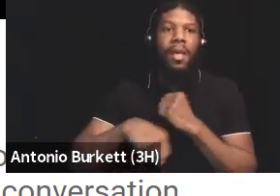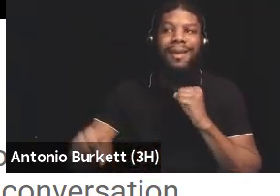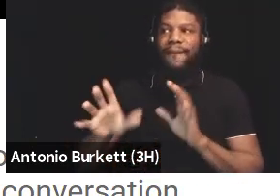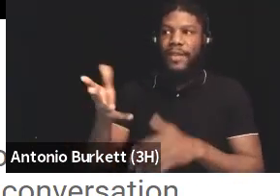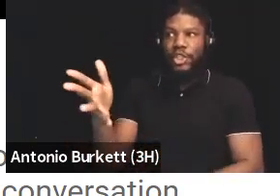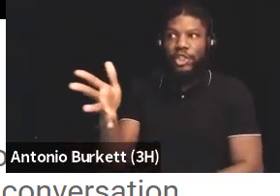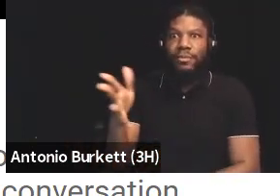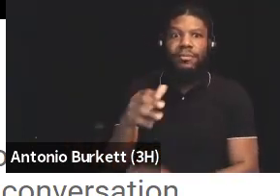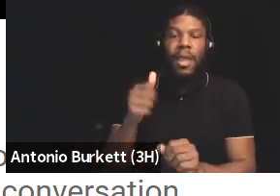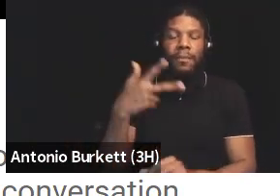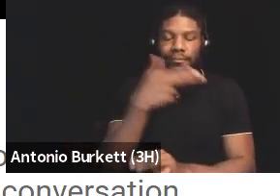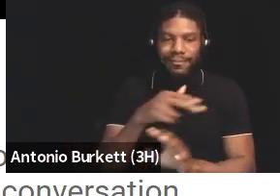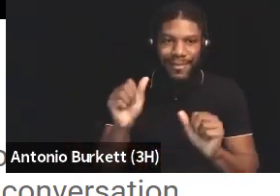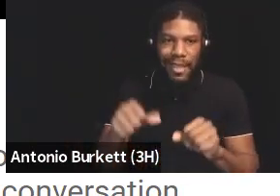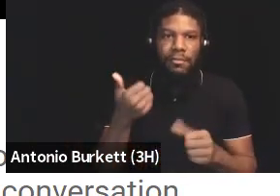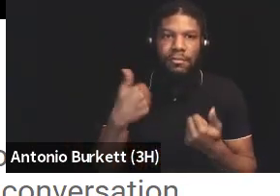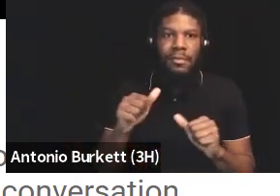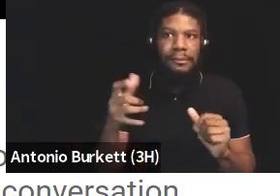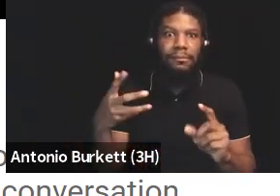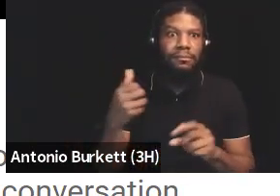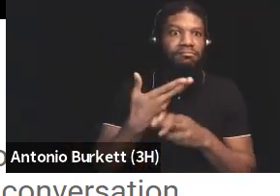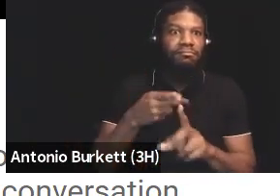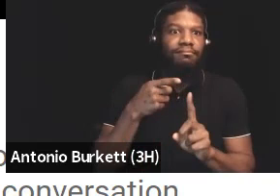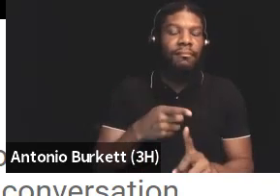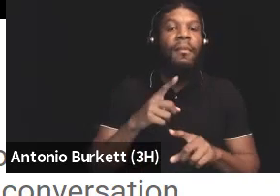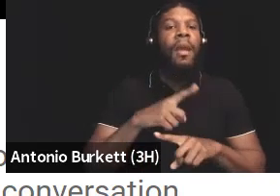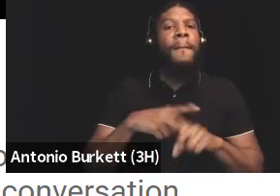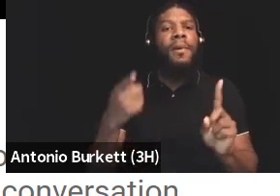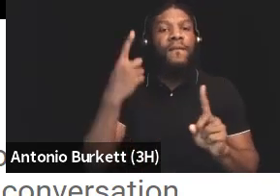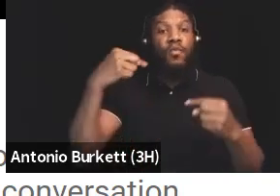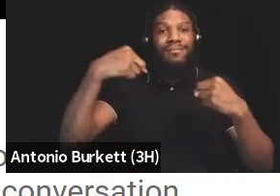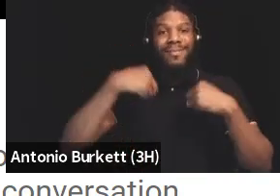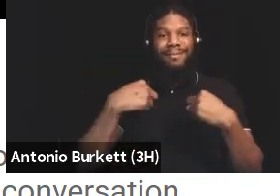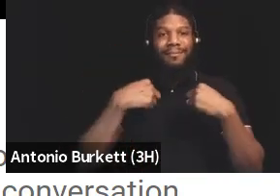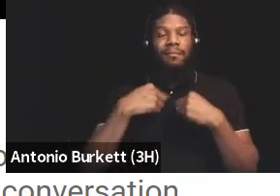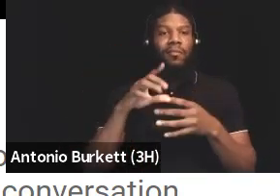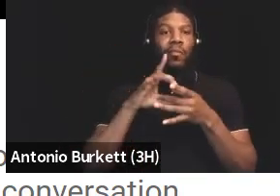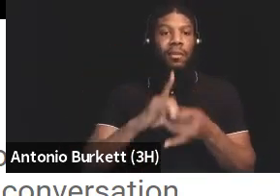I'll try to reel it in, but I have to say that for me in terms of identifying the need, it